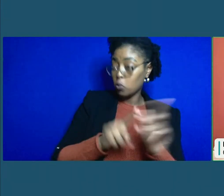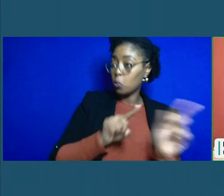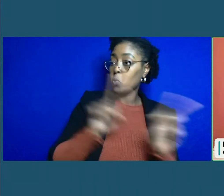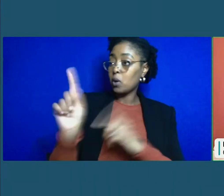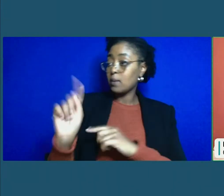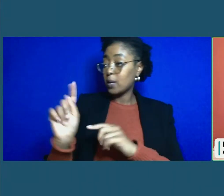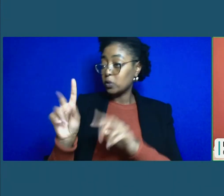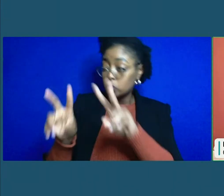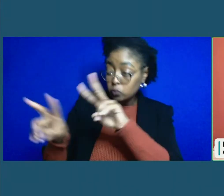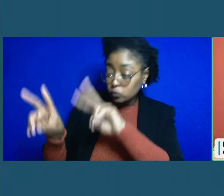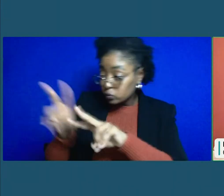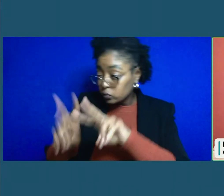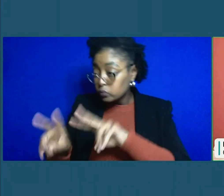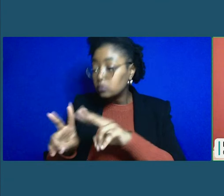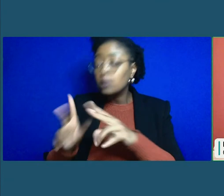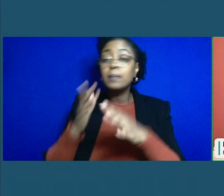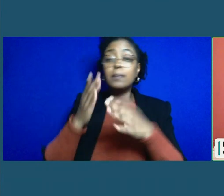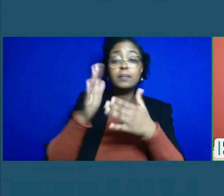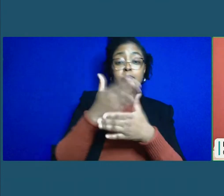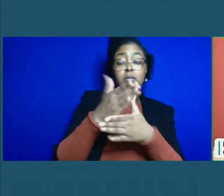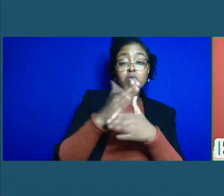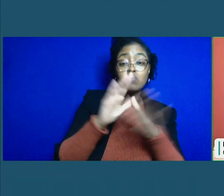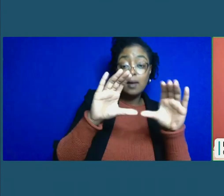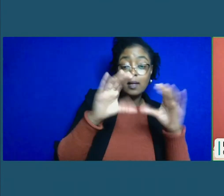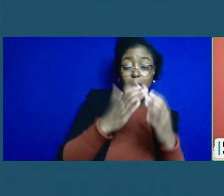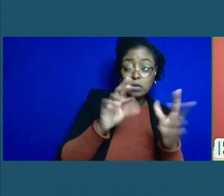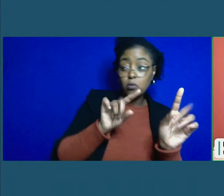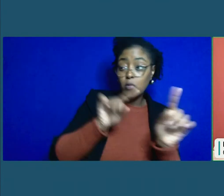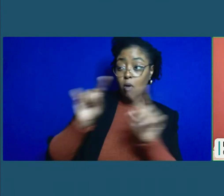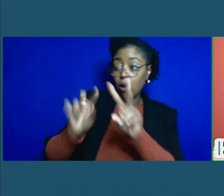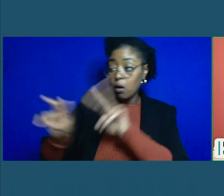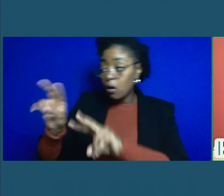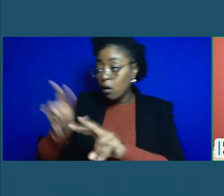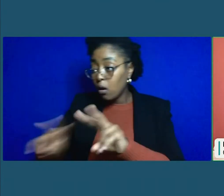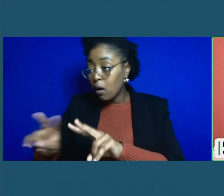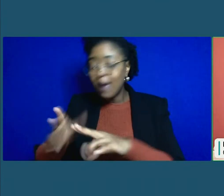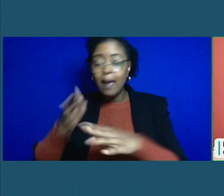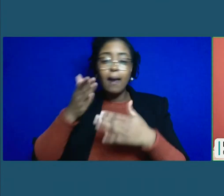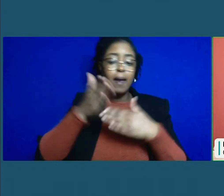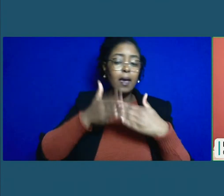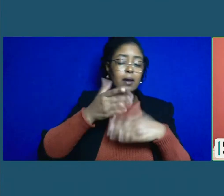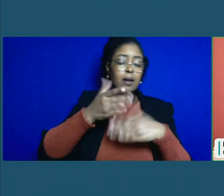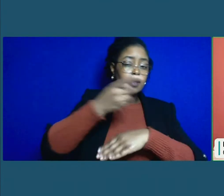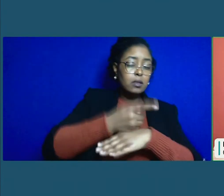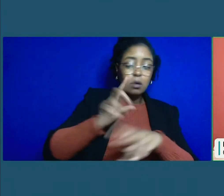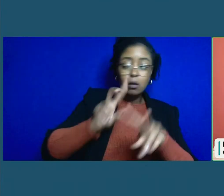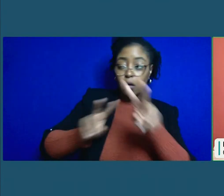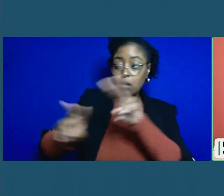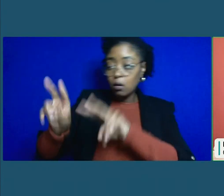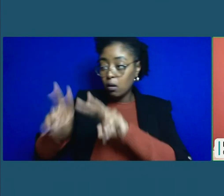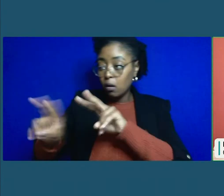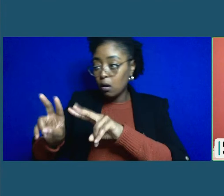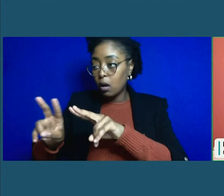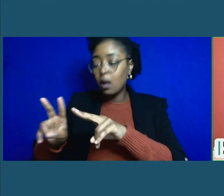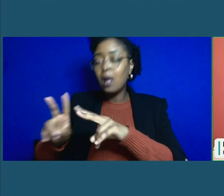lot of emphasis on right after classes begin in between classes